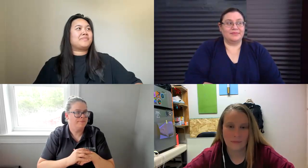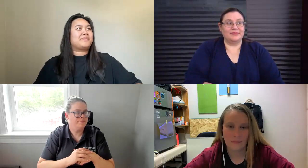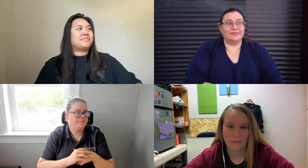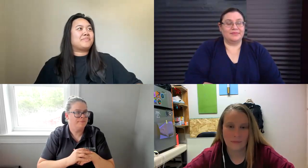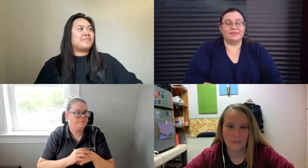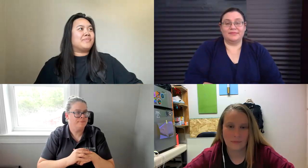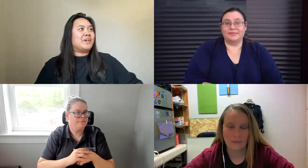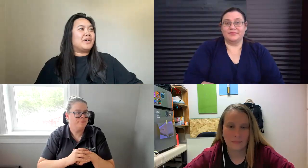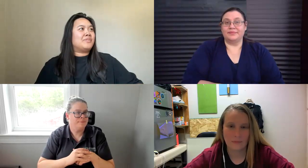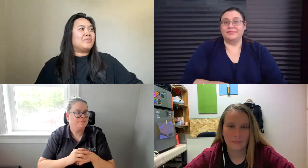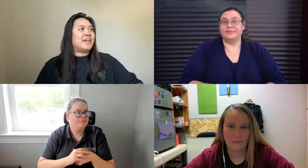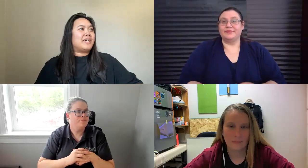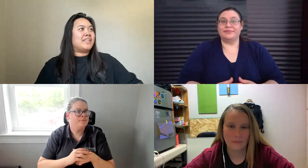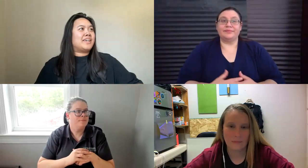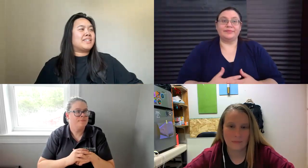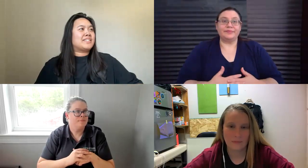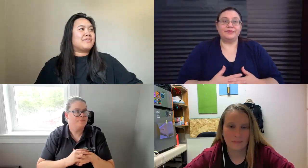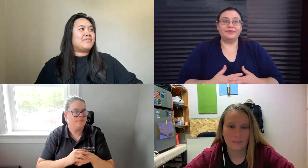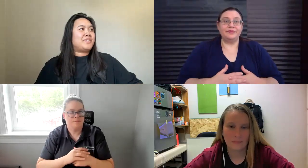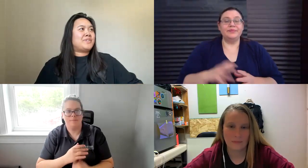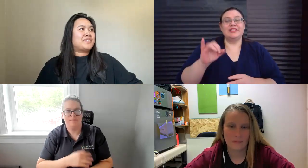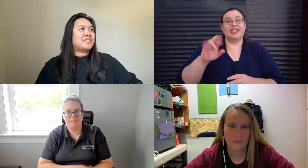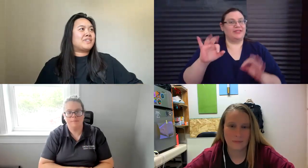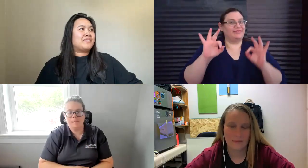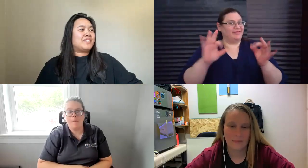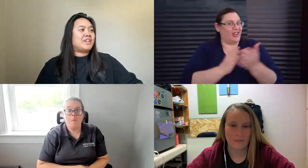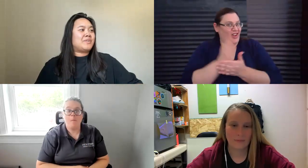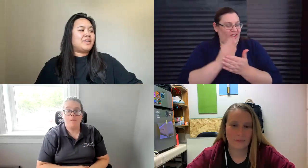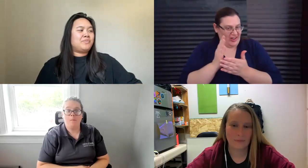That is the first video.